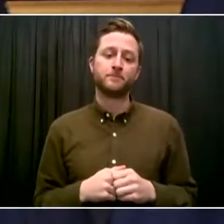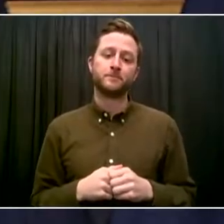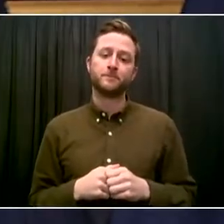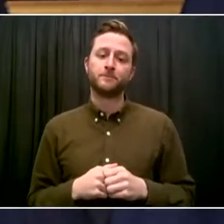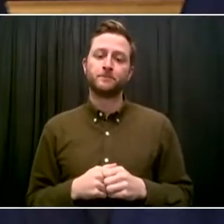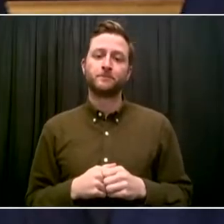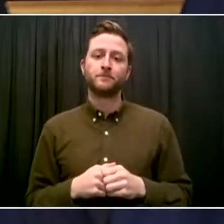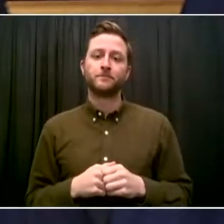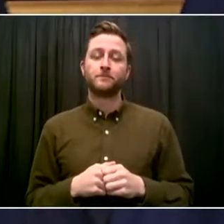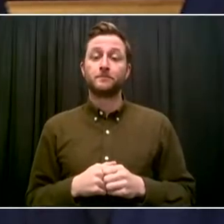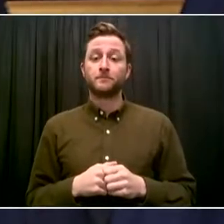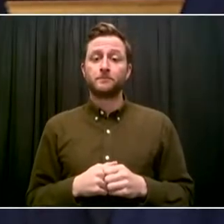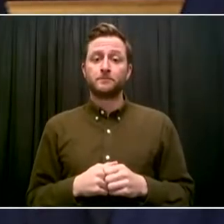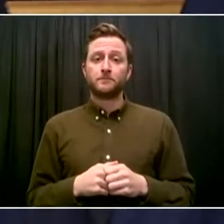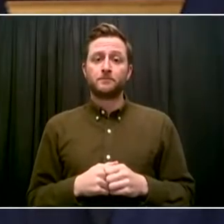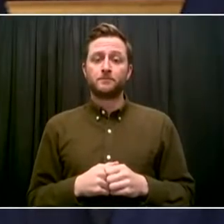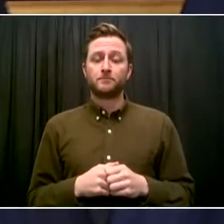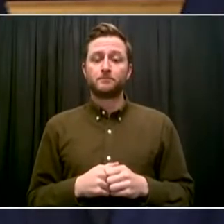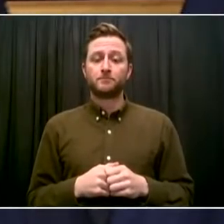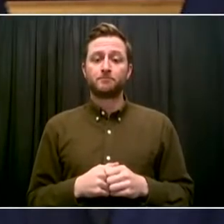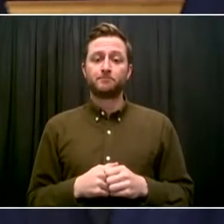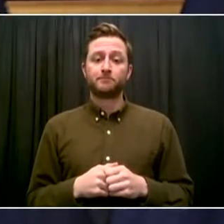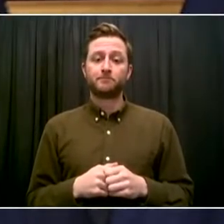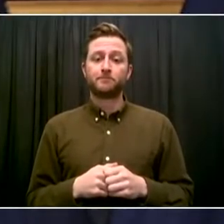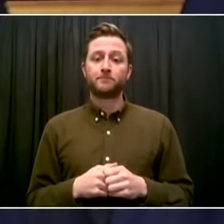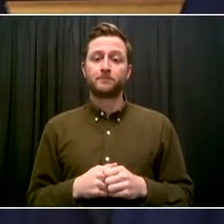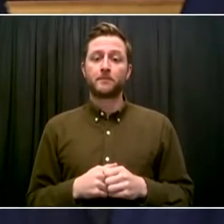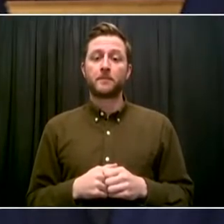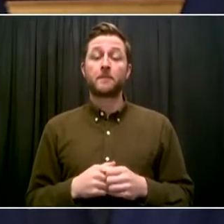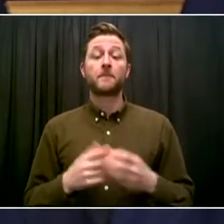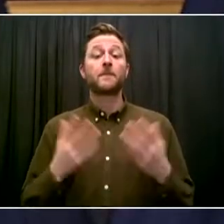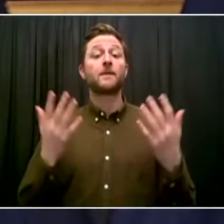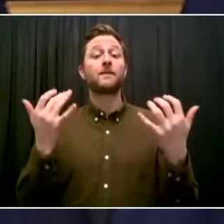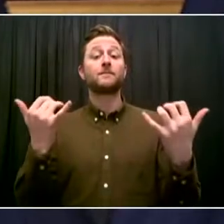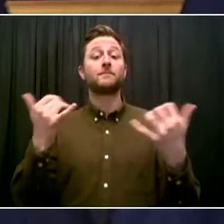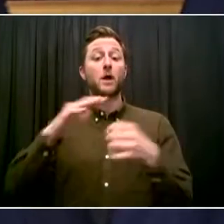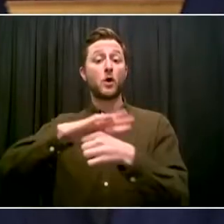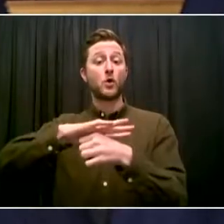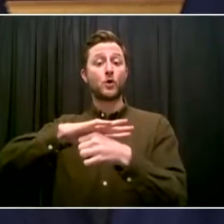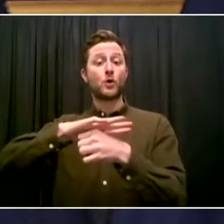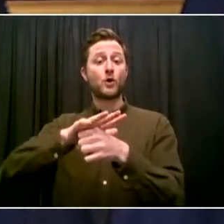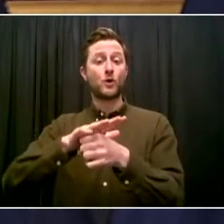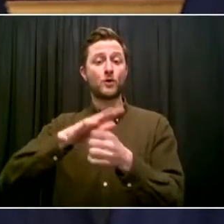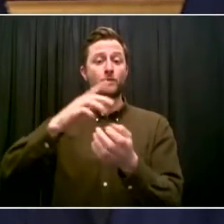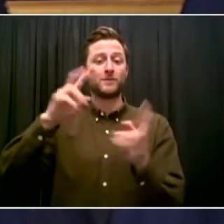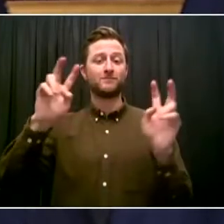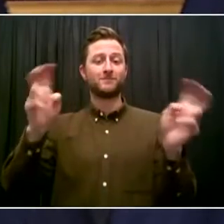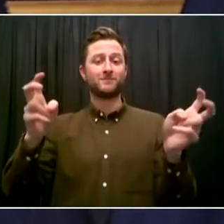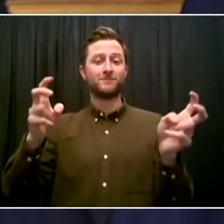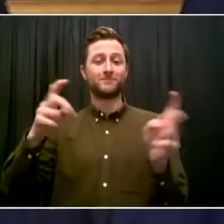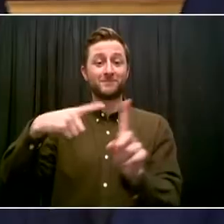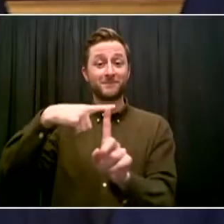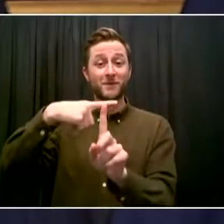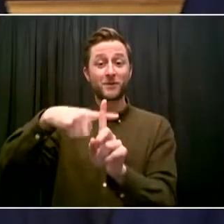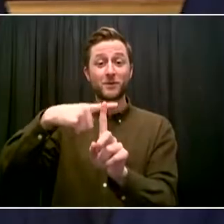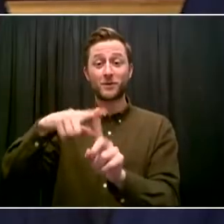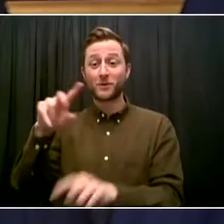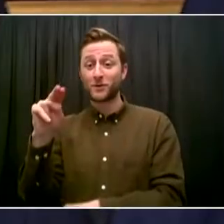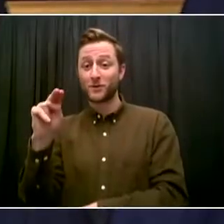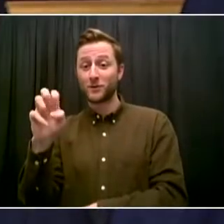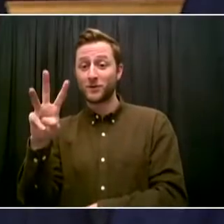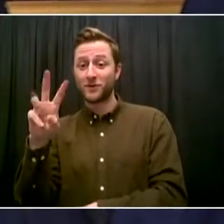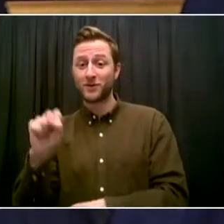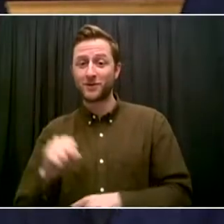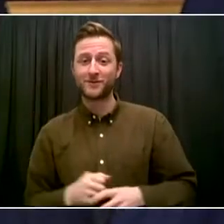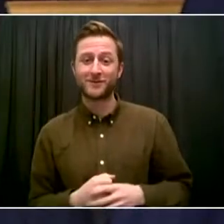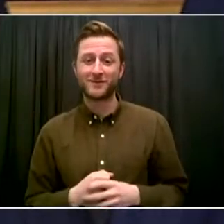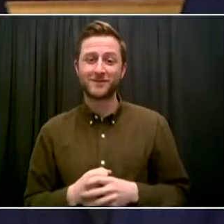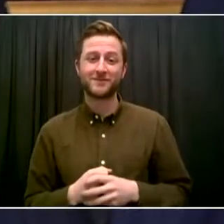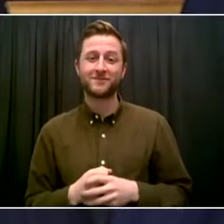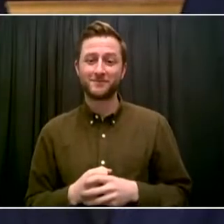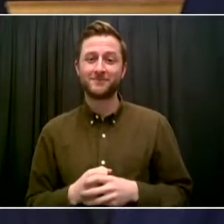RESPONSE FROM THE ENTIRE CITY